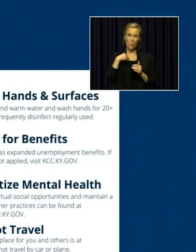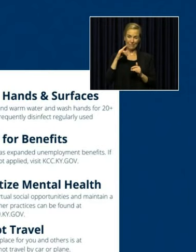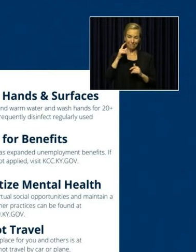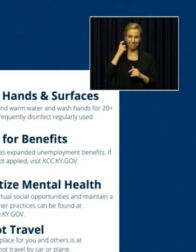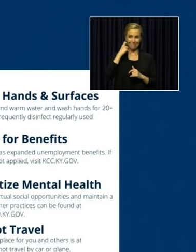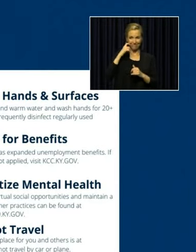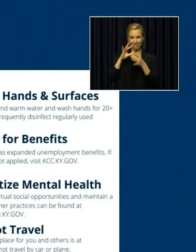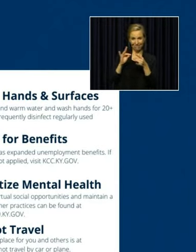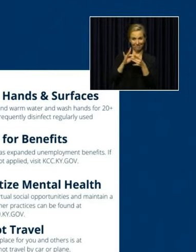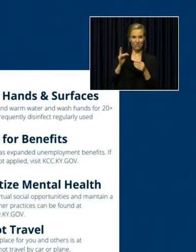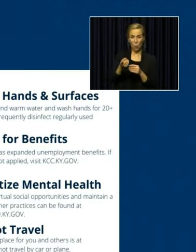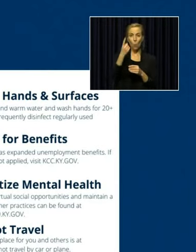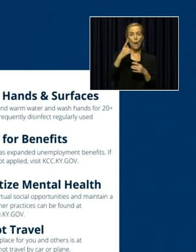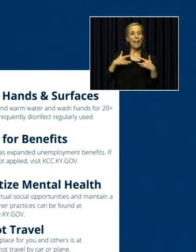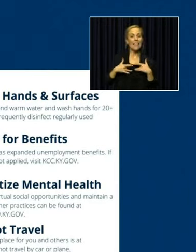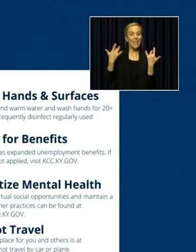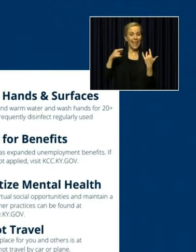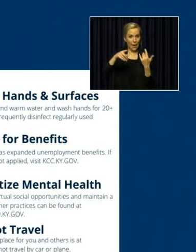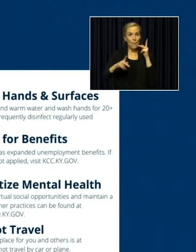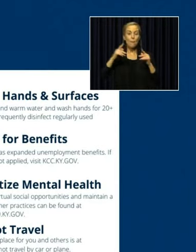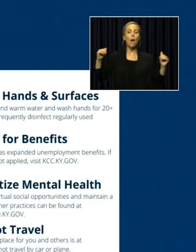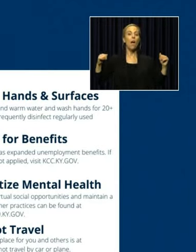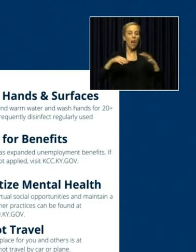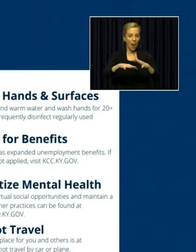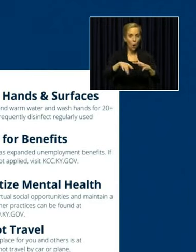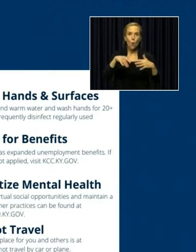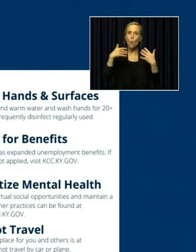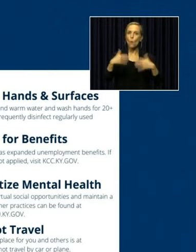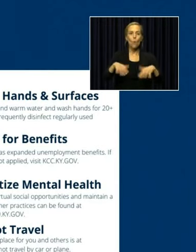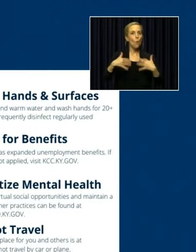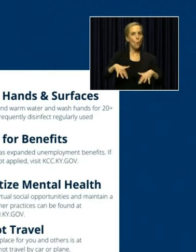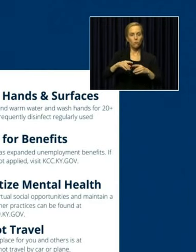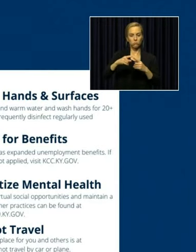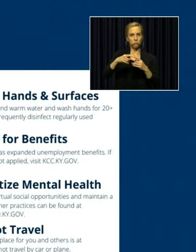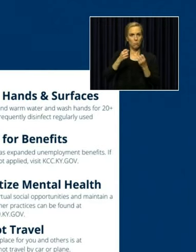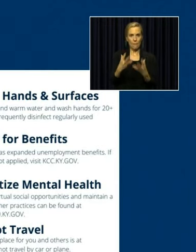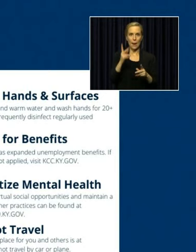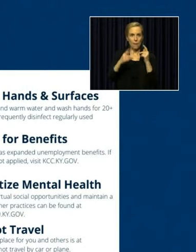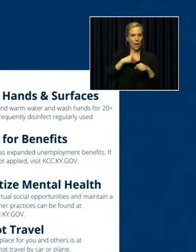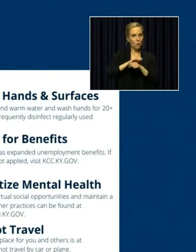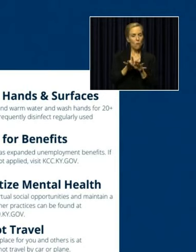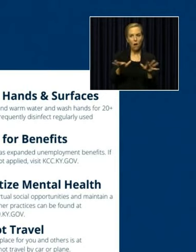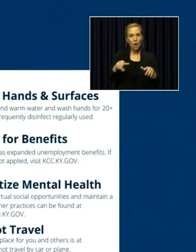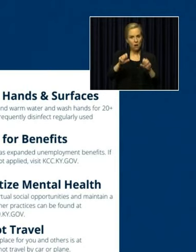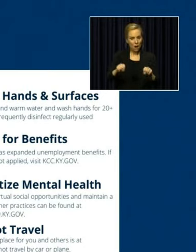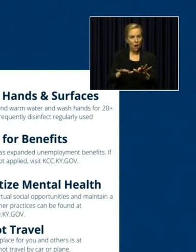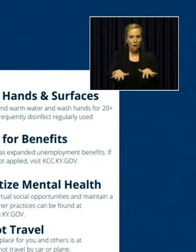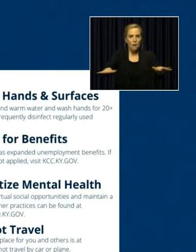TIME. THAT ONE'S ON ME.